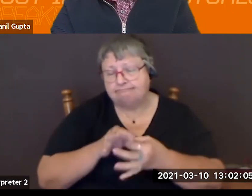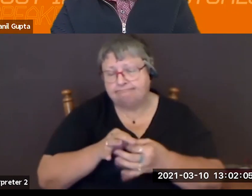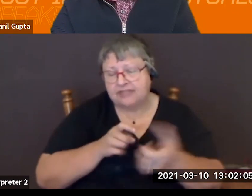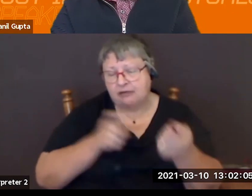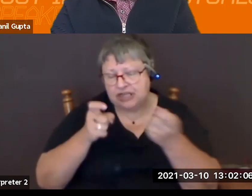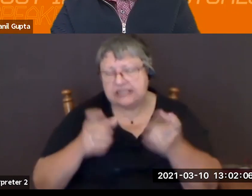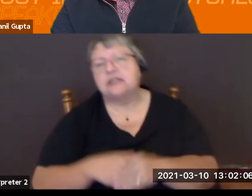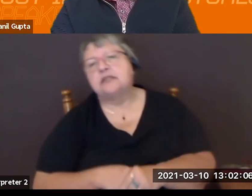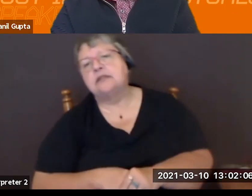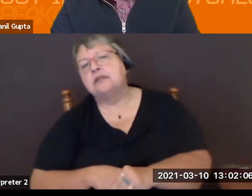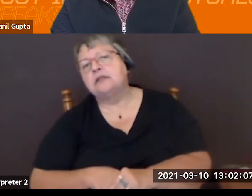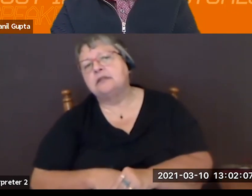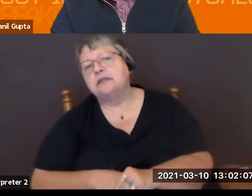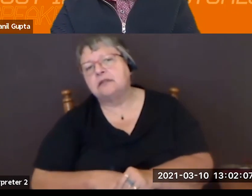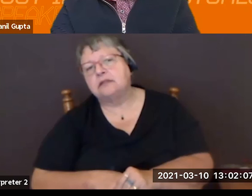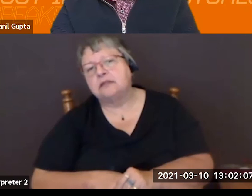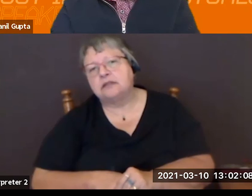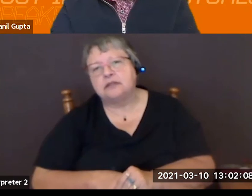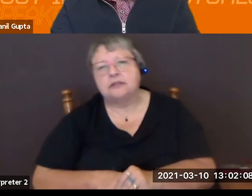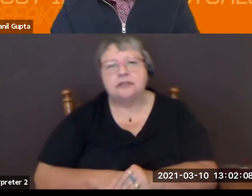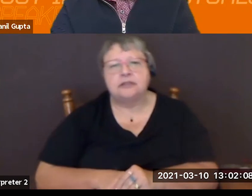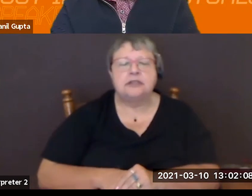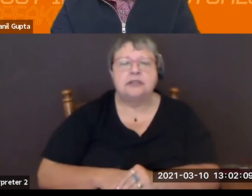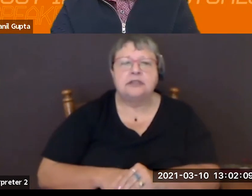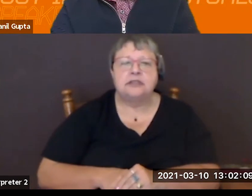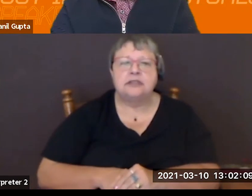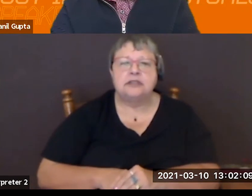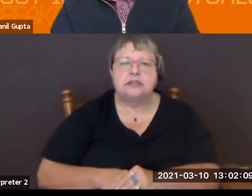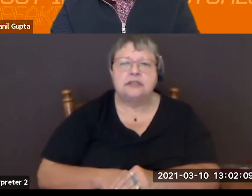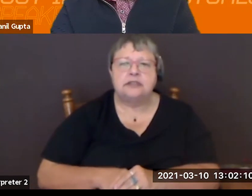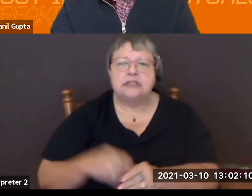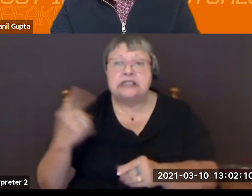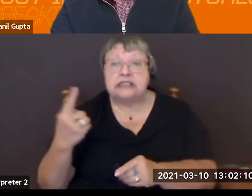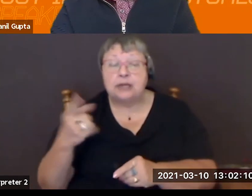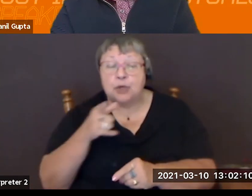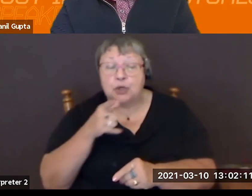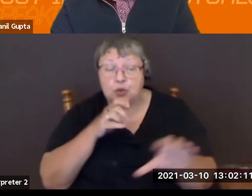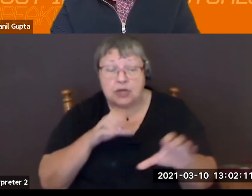Yeah, so, as someone who does like industry independent research.